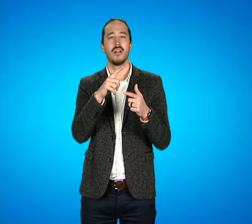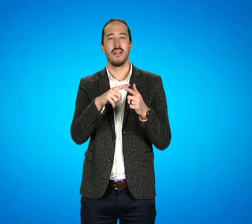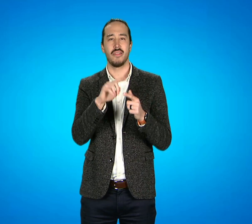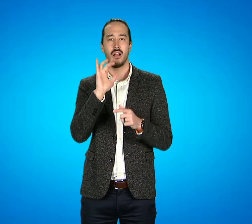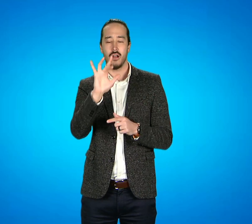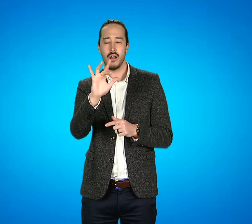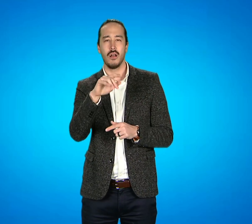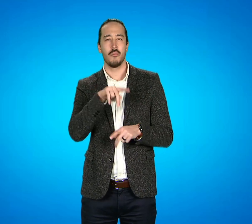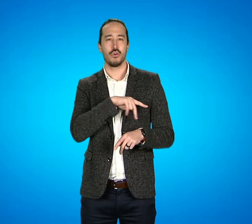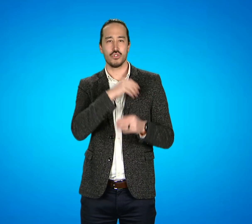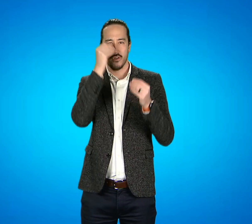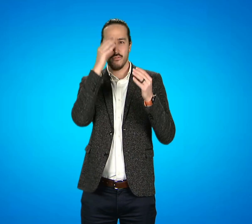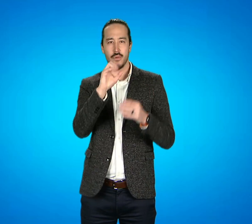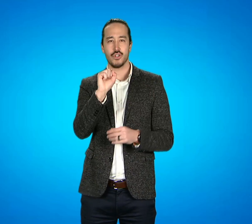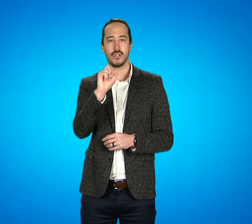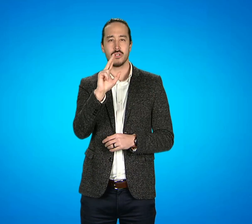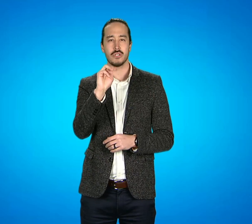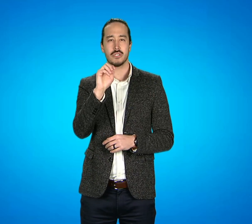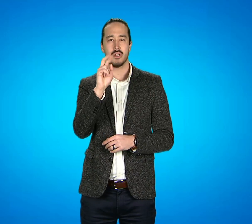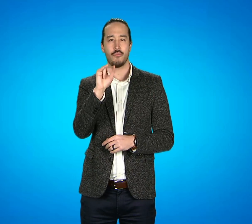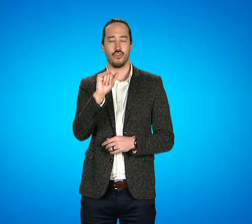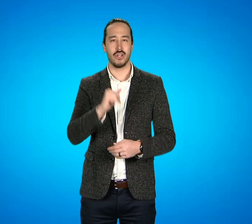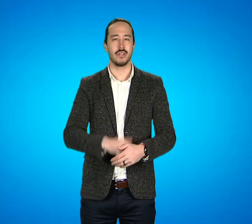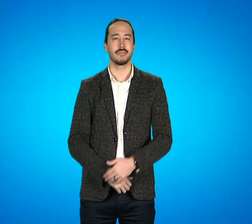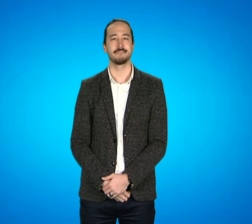and then Personal Information Summary.